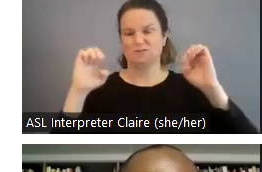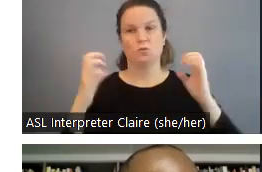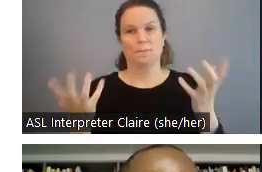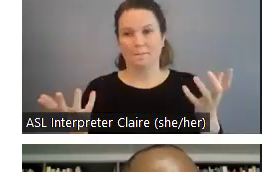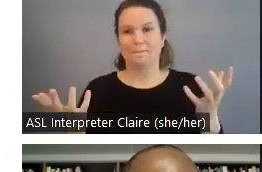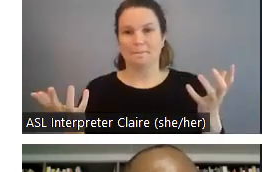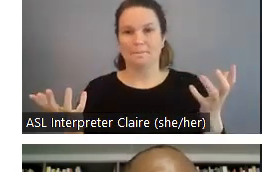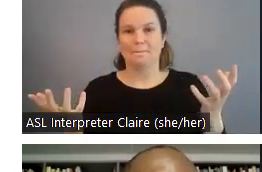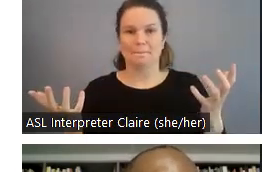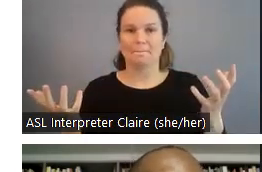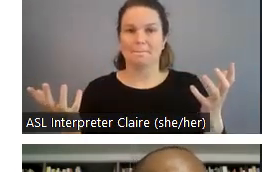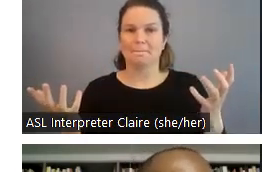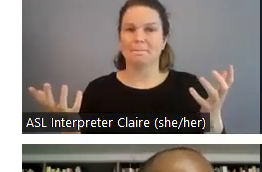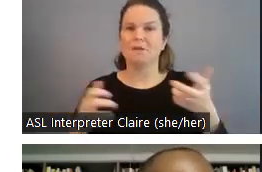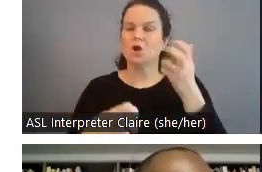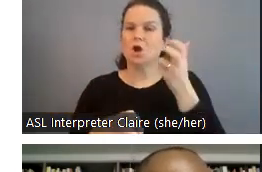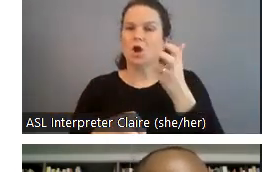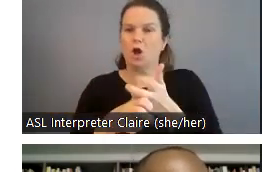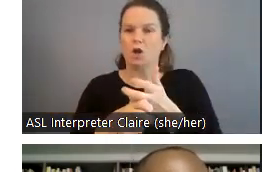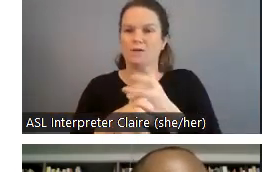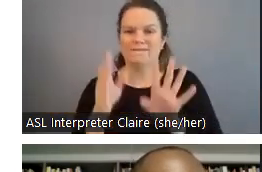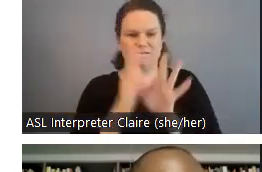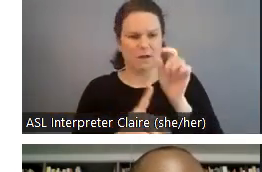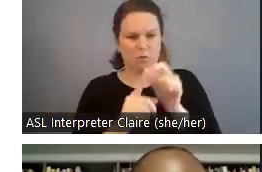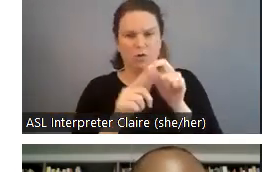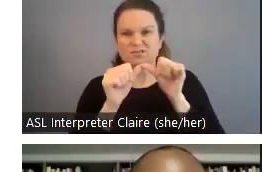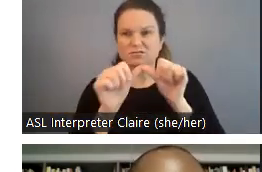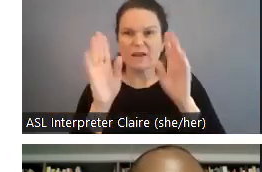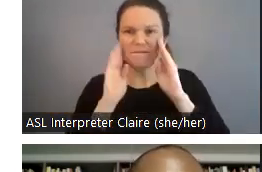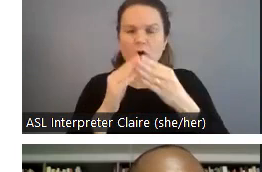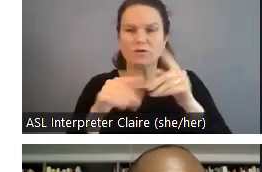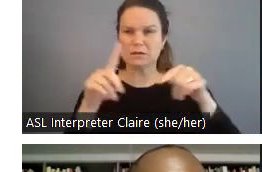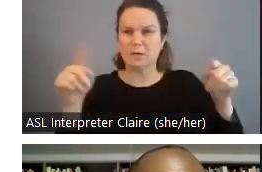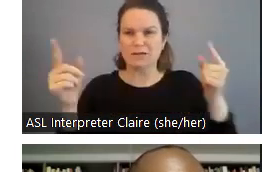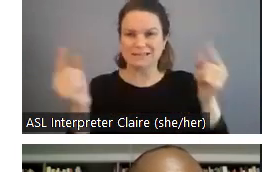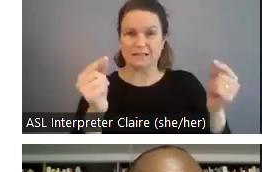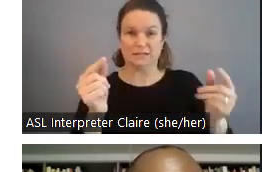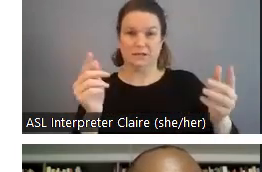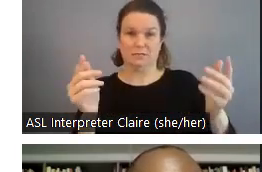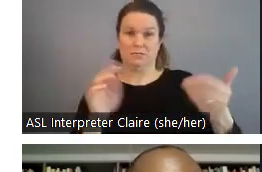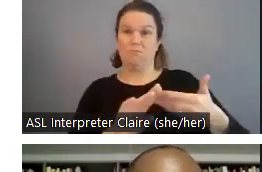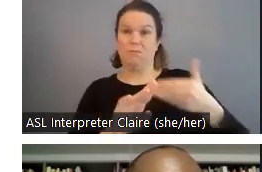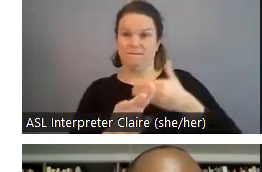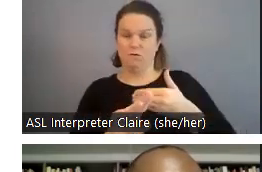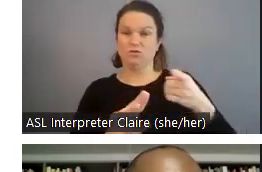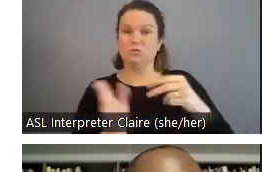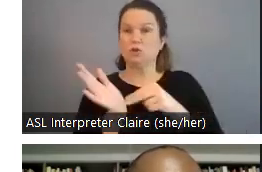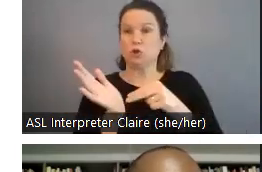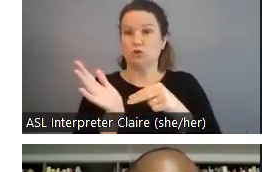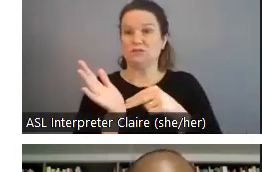and she has difficulty finding words, and staying focused, and multitasking- and she was somebody who, as a nurse, was really